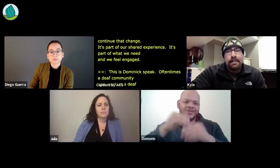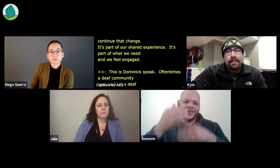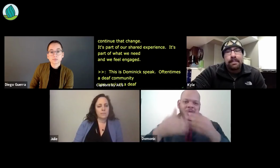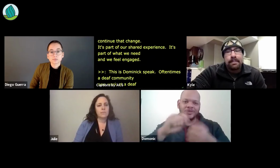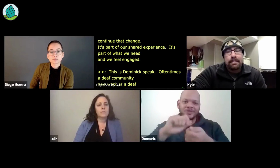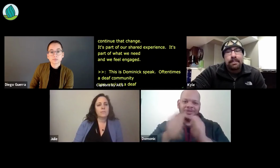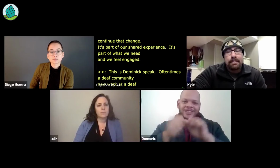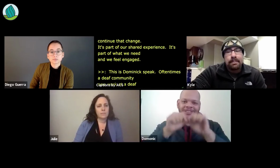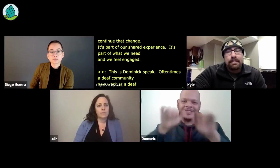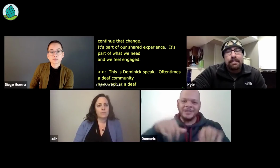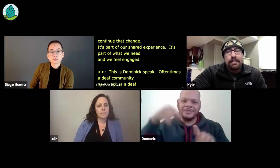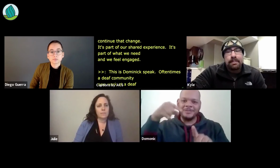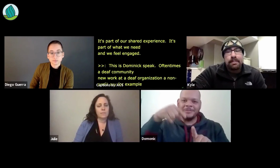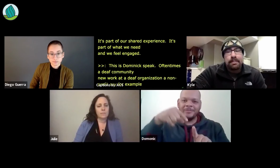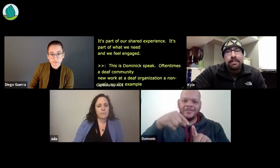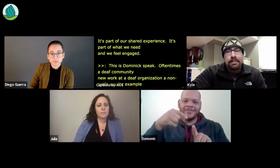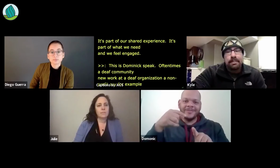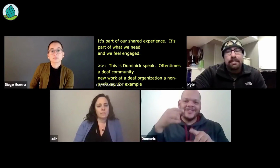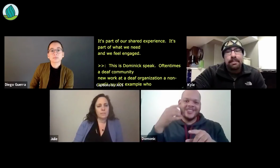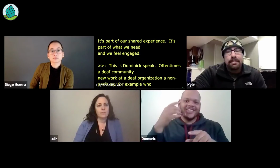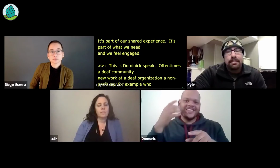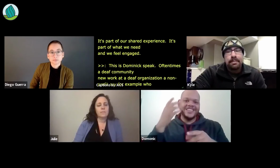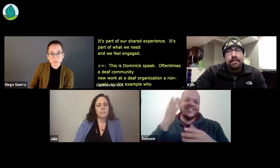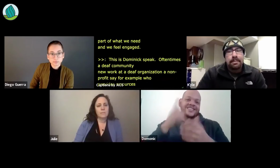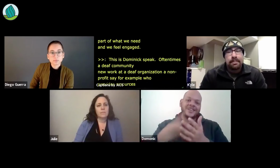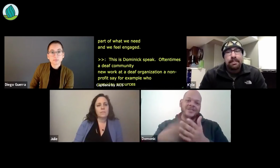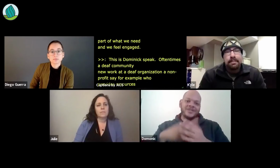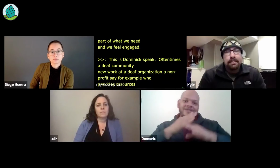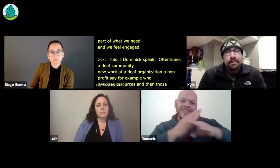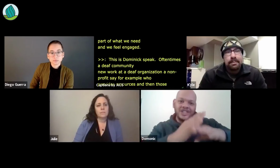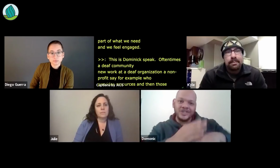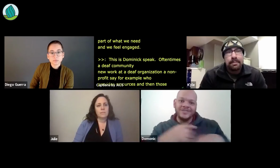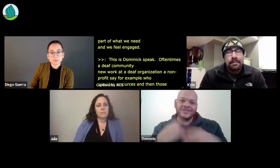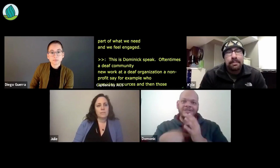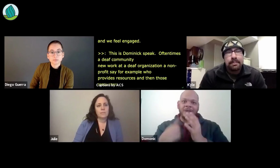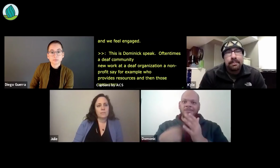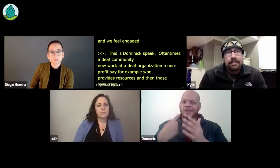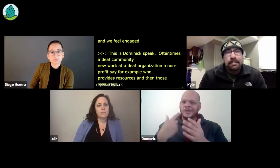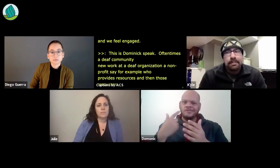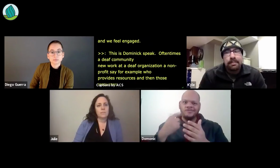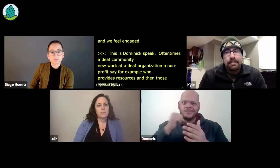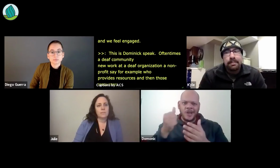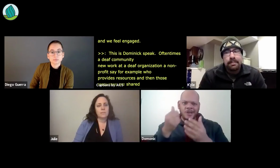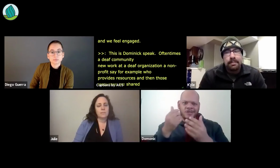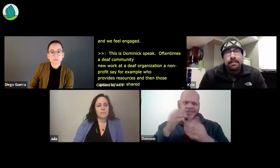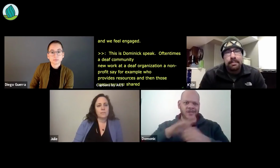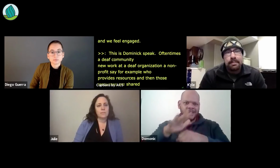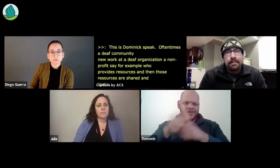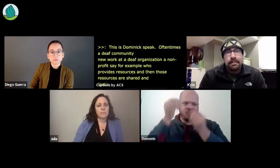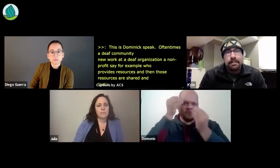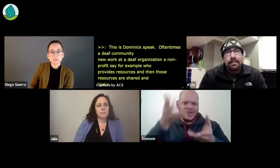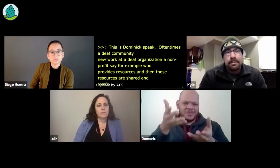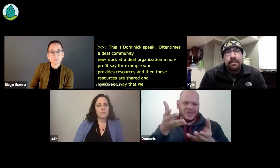And that's one way that we can impact change. Sometimes there just isn't enough information